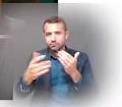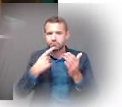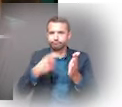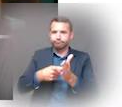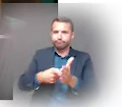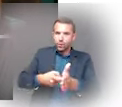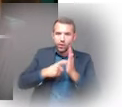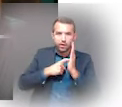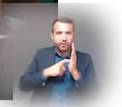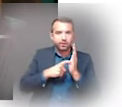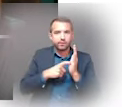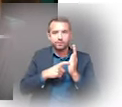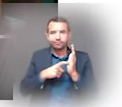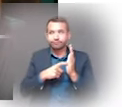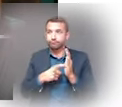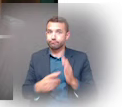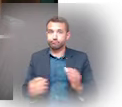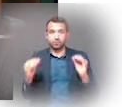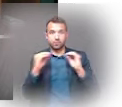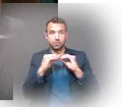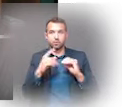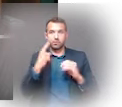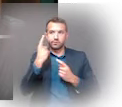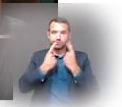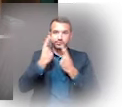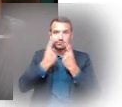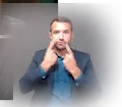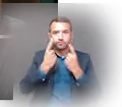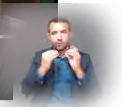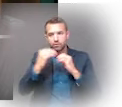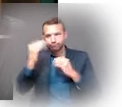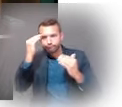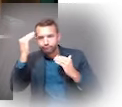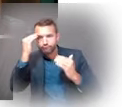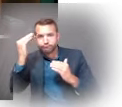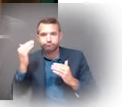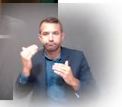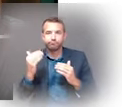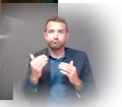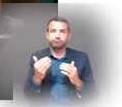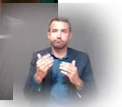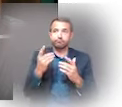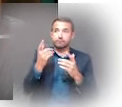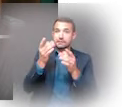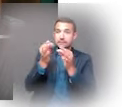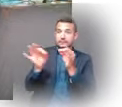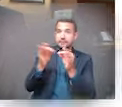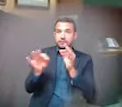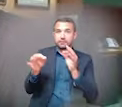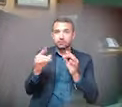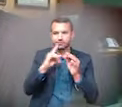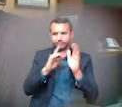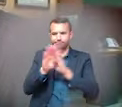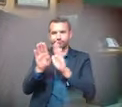we develop a degree of tolerance, at least to the degree that we give people an opportunity to develop the language really, so that we can understand what they mean rather